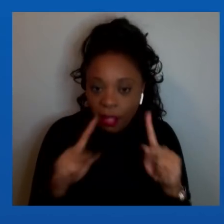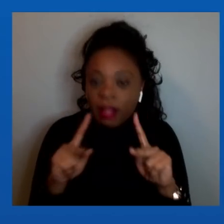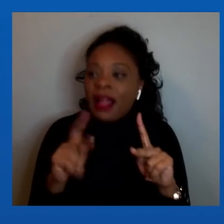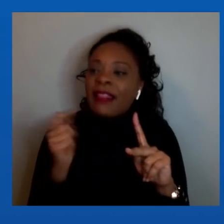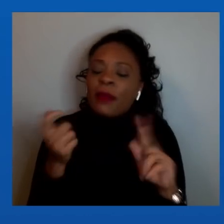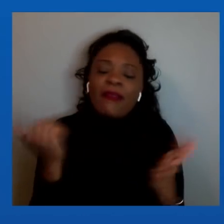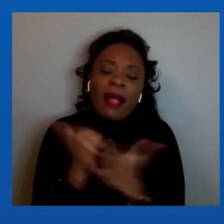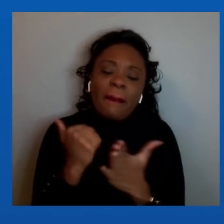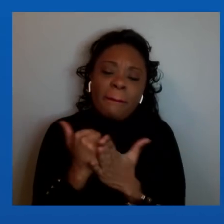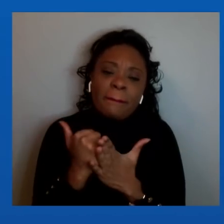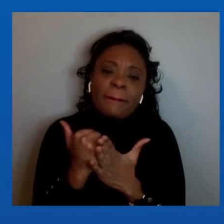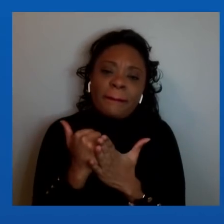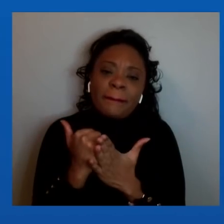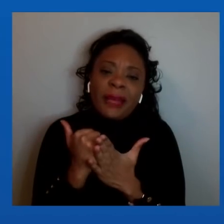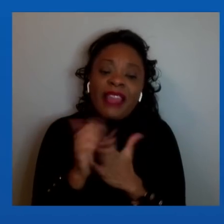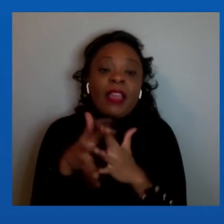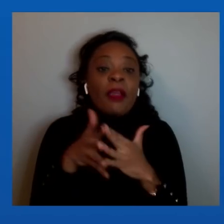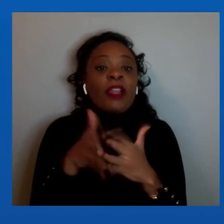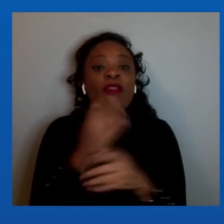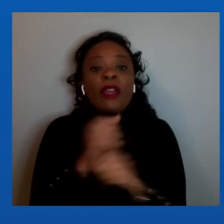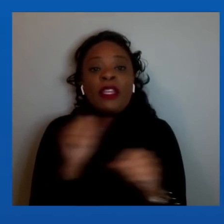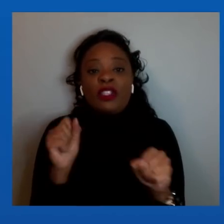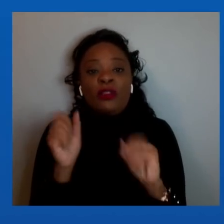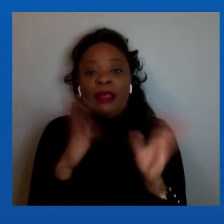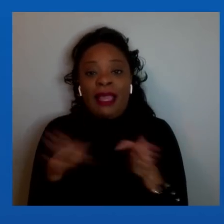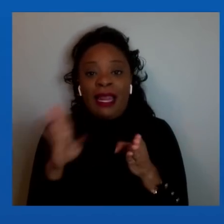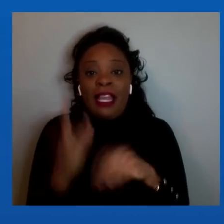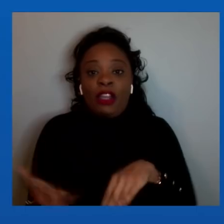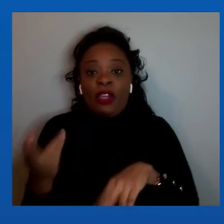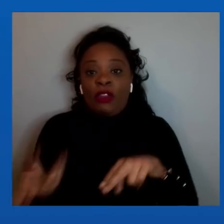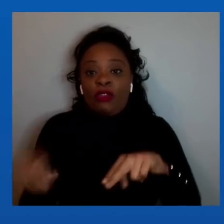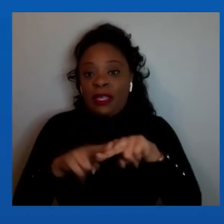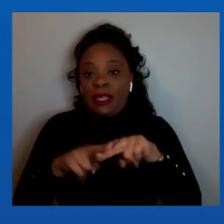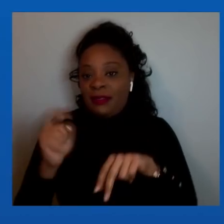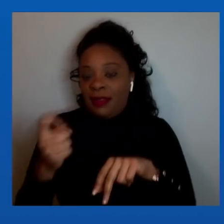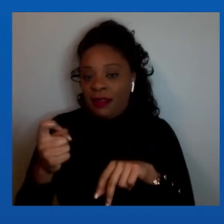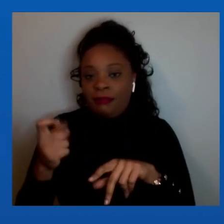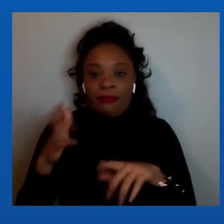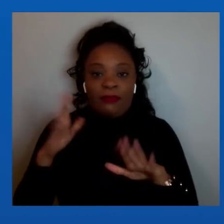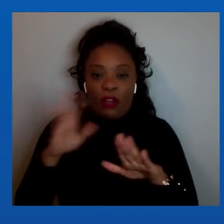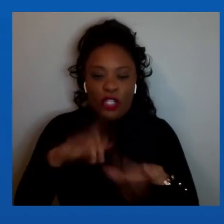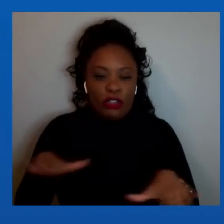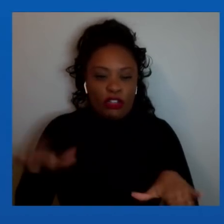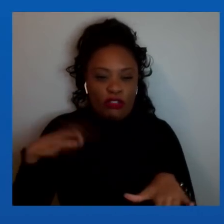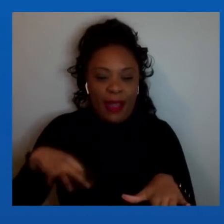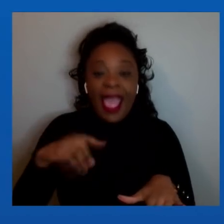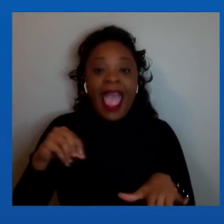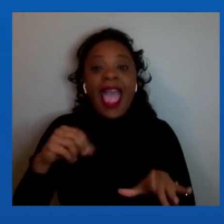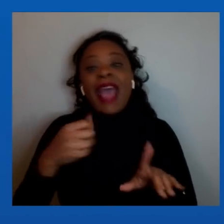The American Rescue Plan increased the Child Tax Credit and extended it to millions more families.